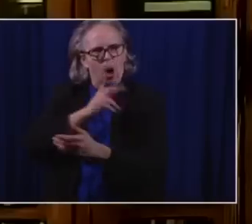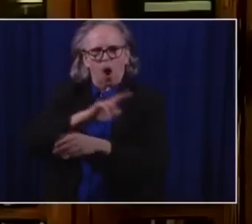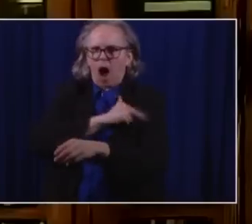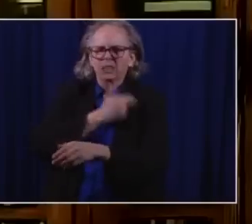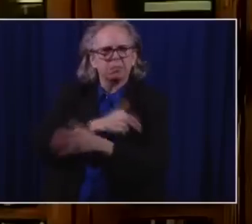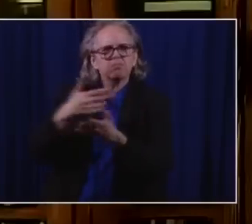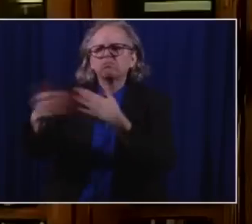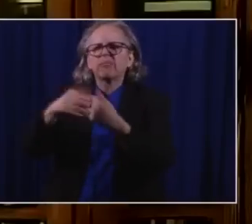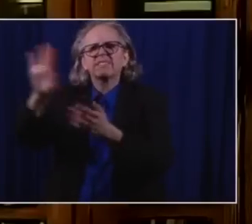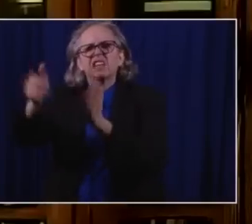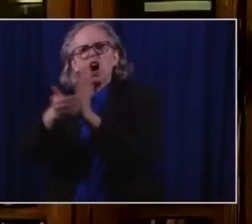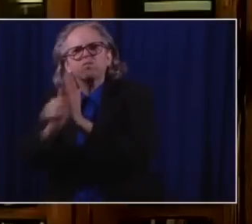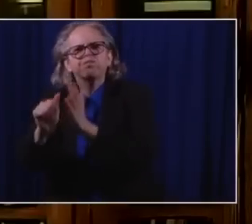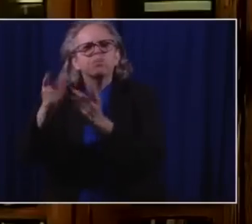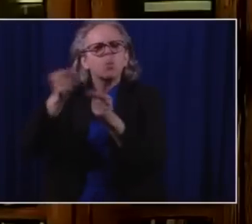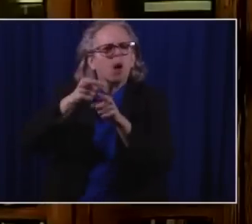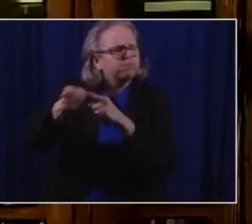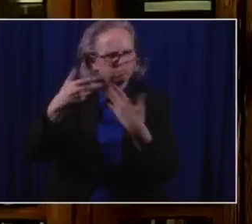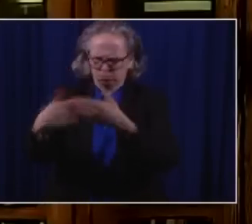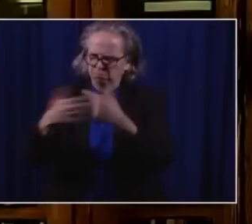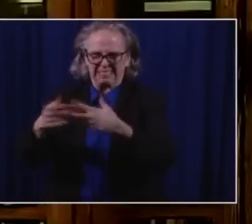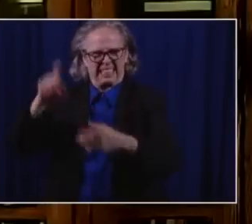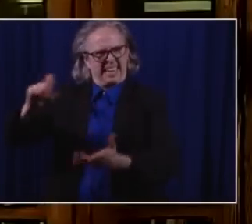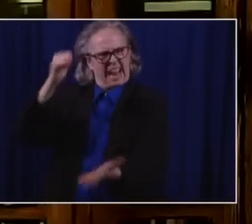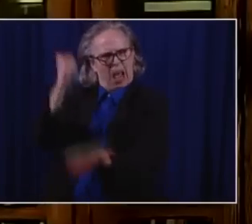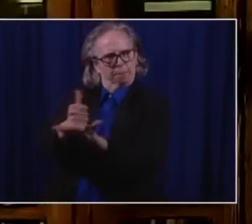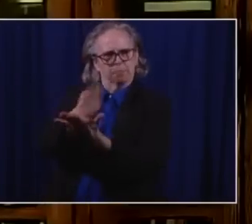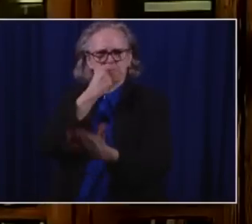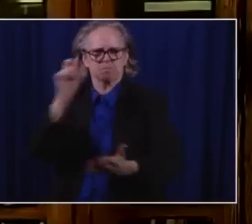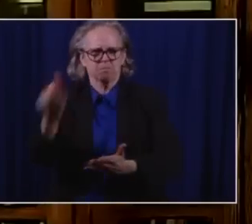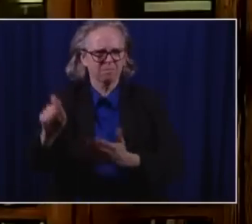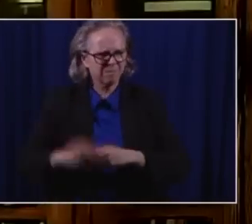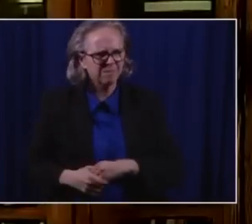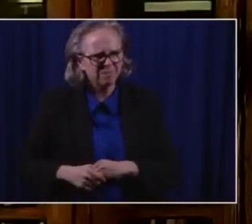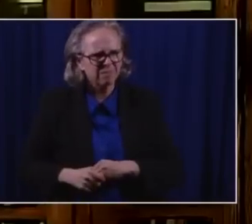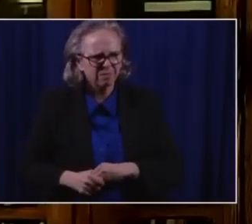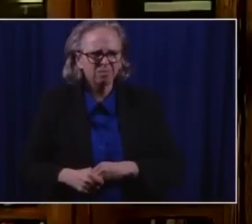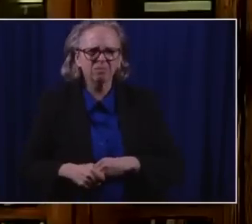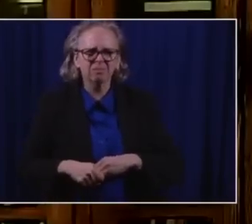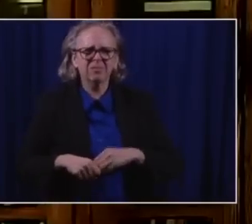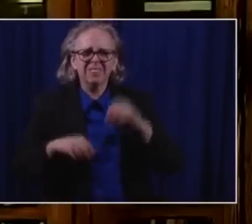Turner all just so you know how you care staff normally would be an outpatient clinic.